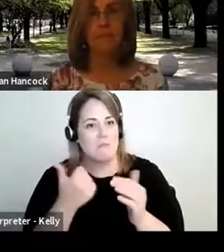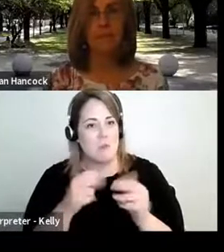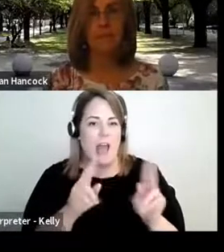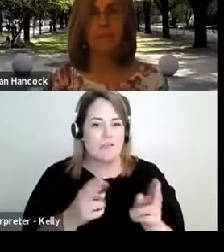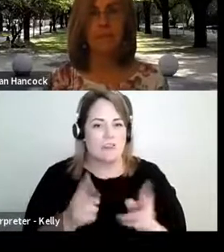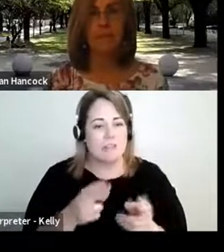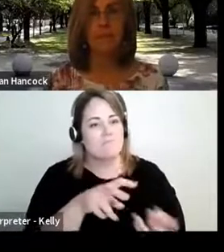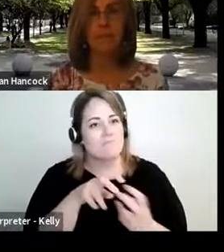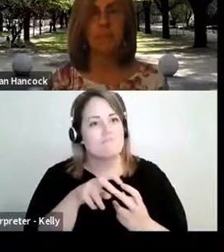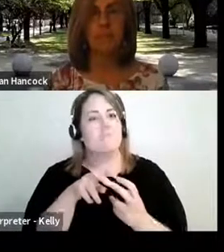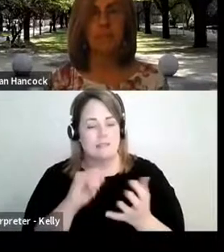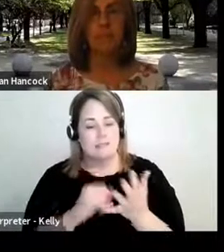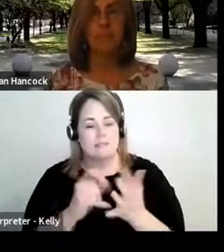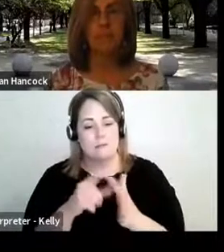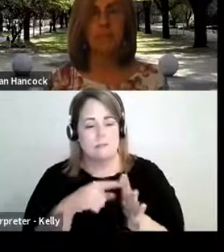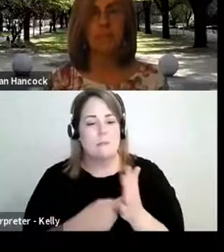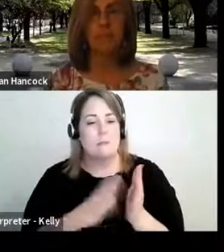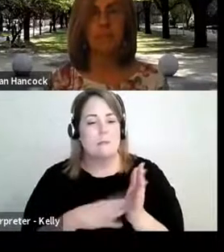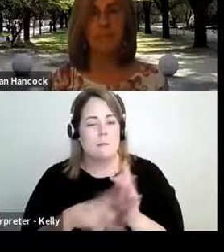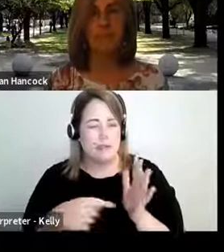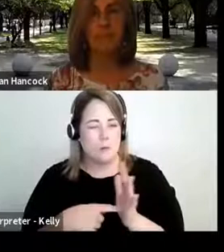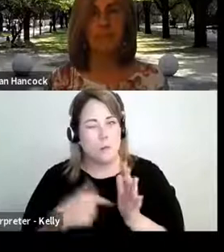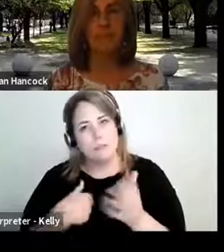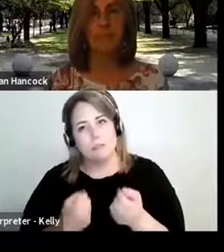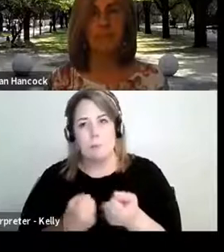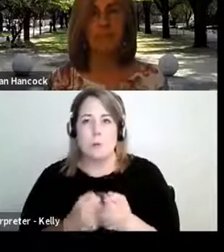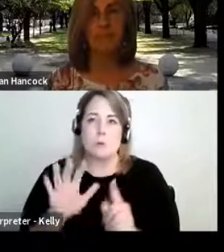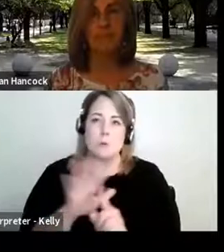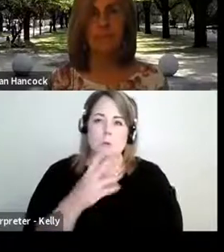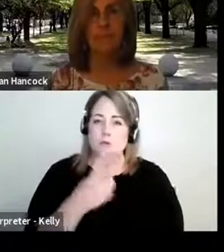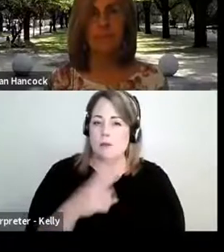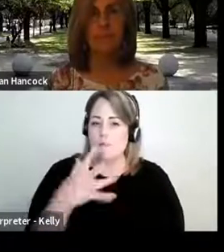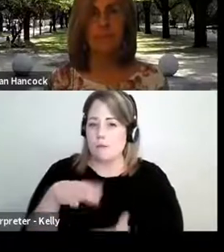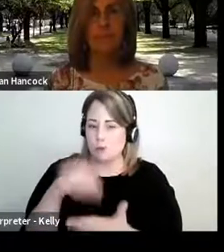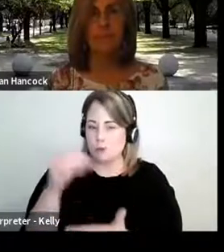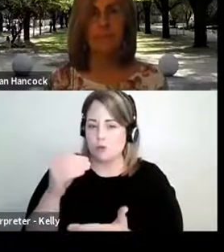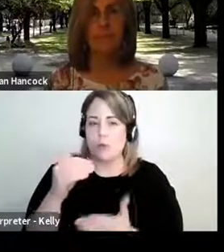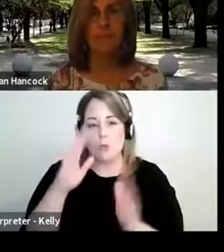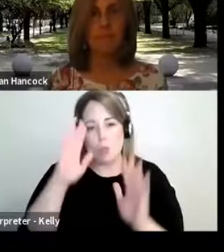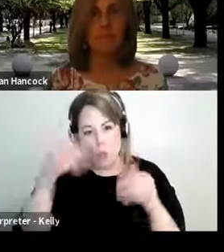We support around about 25 students on the autism spectrum across our three campuses